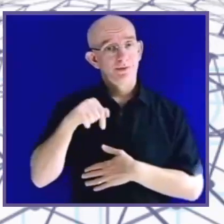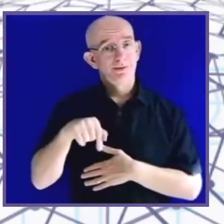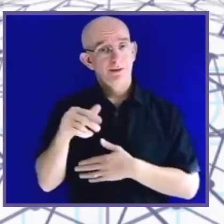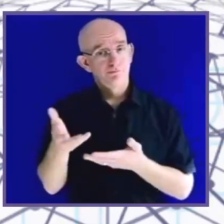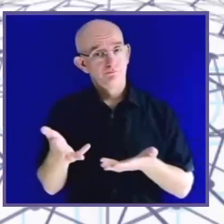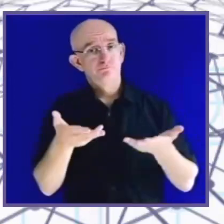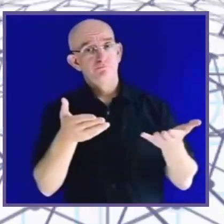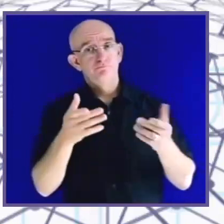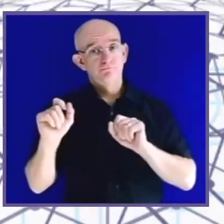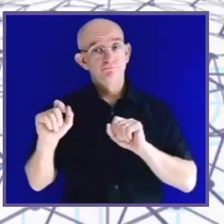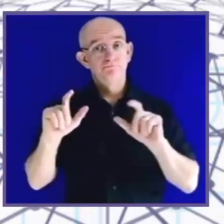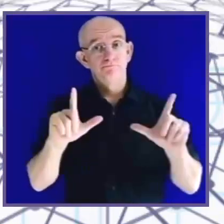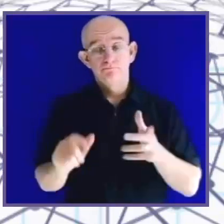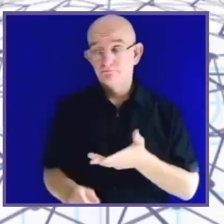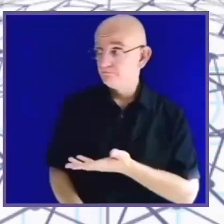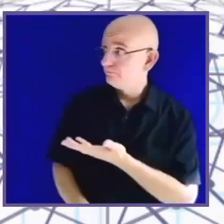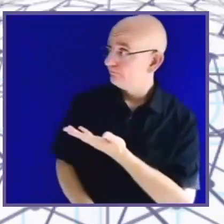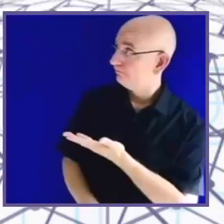This is banya joke.